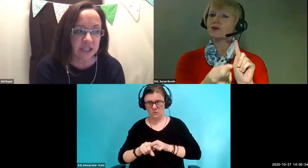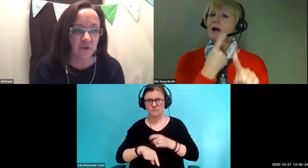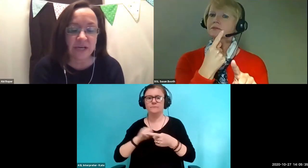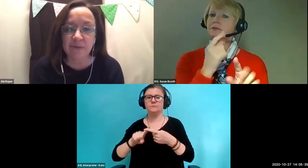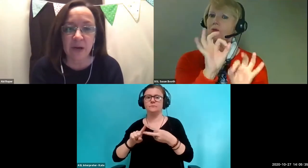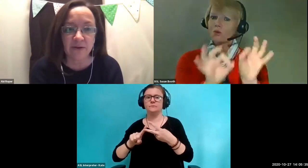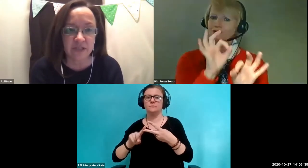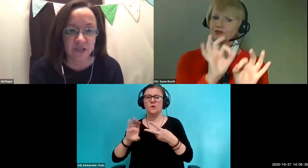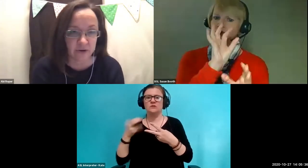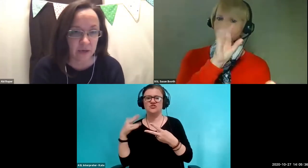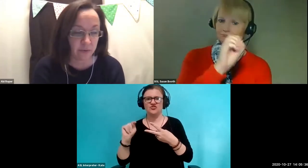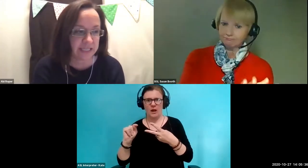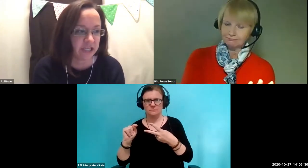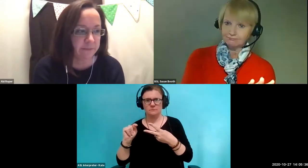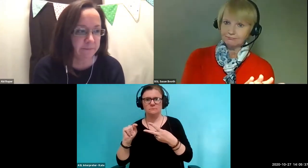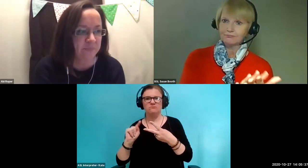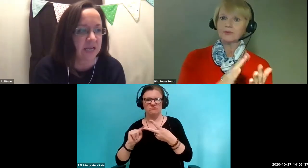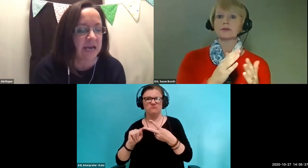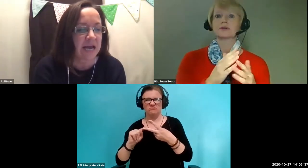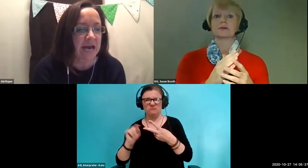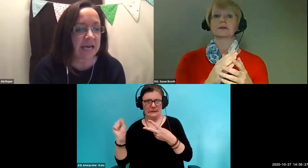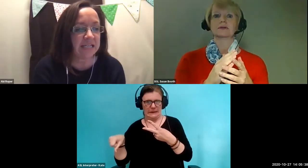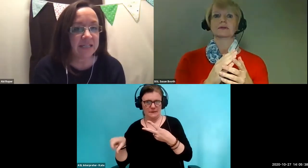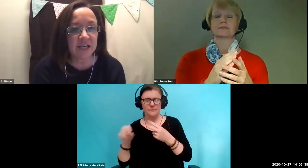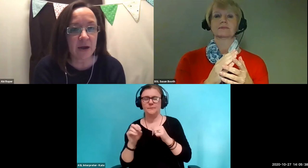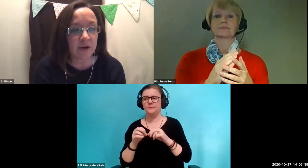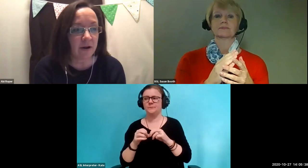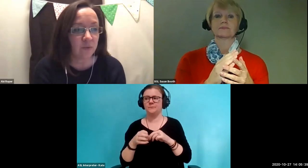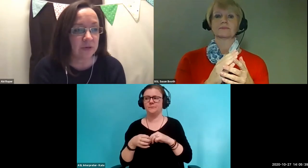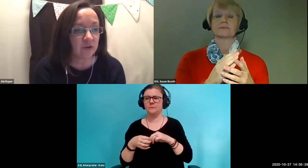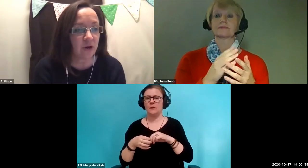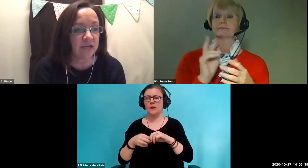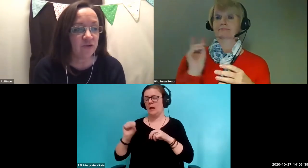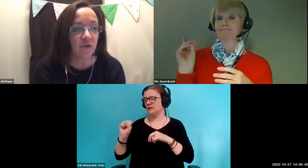that have already been posed during the session and Sergio and I will try and draw